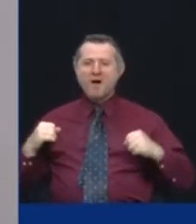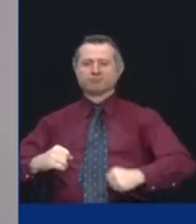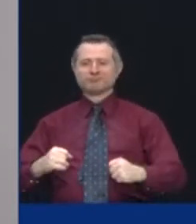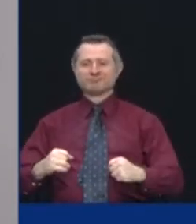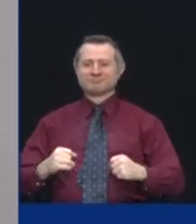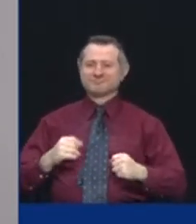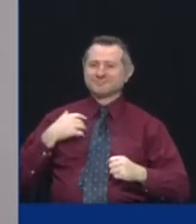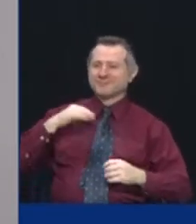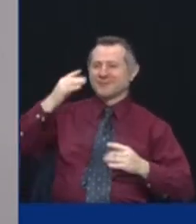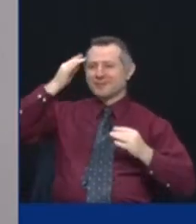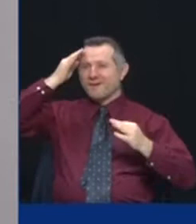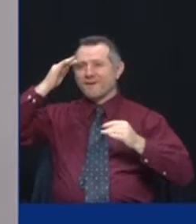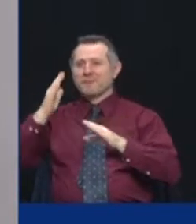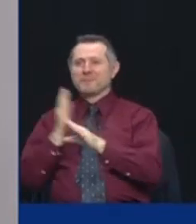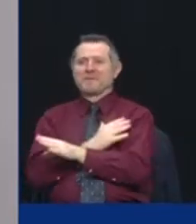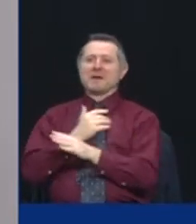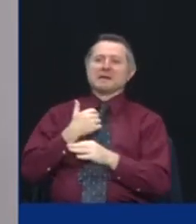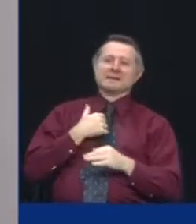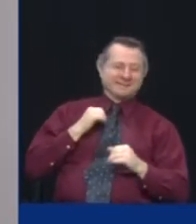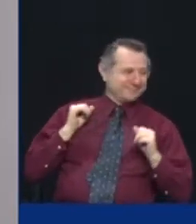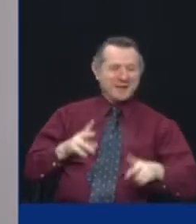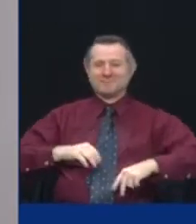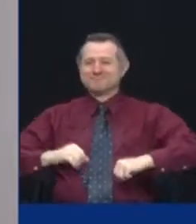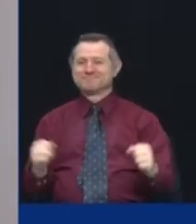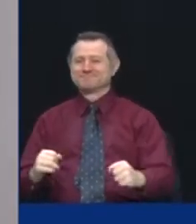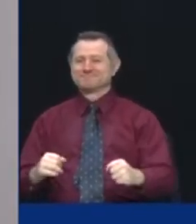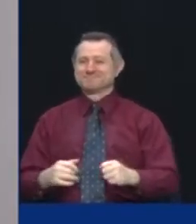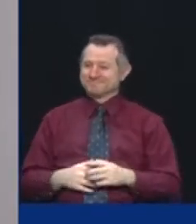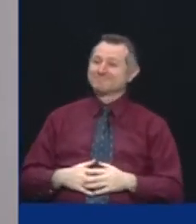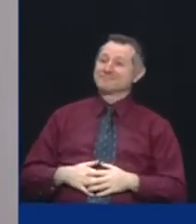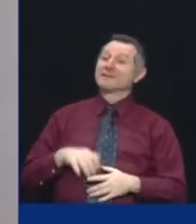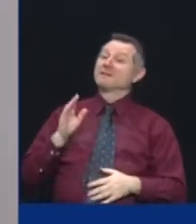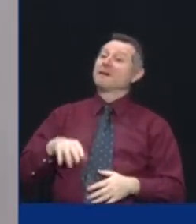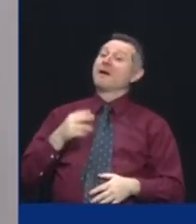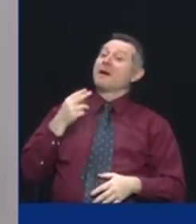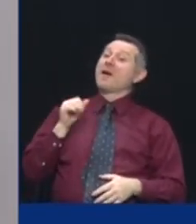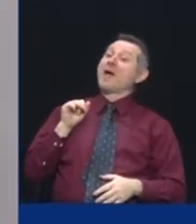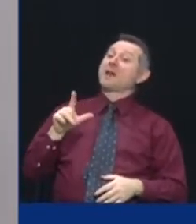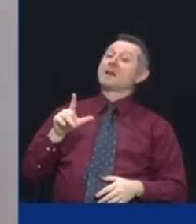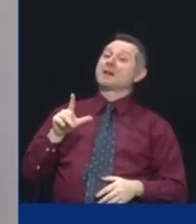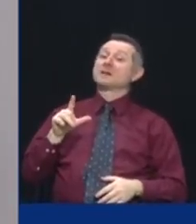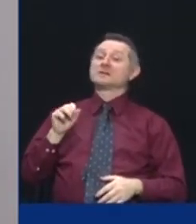CHANCE TO GET BACK TO NORMAL AND THINK ABOUT THINGS OTHER THAN WHAT THEY HAVE BEEN THINKING